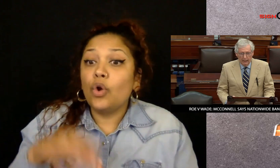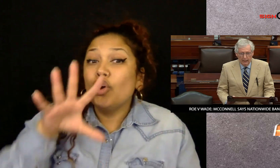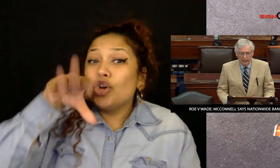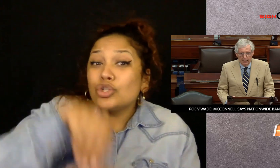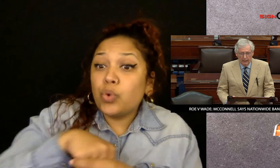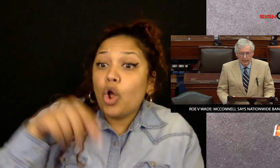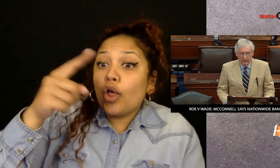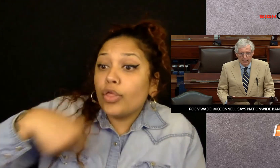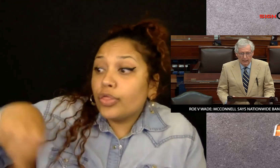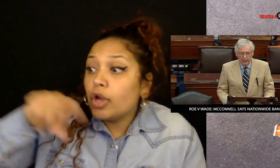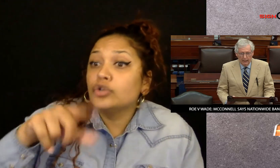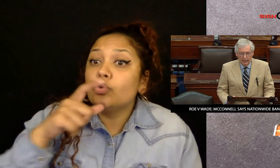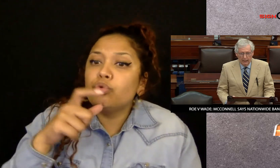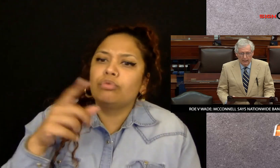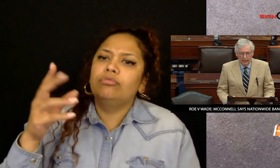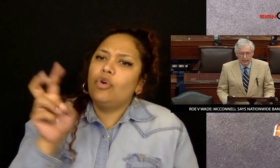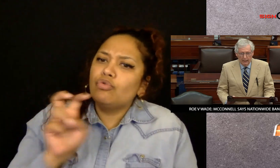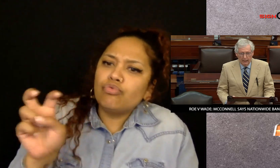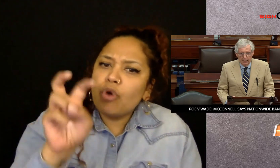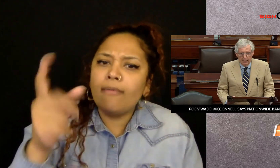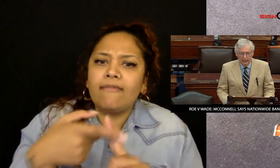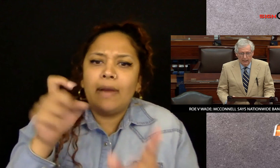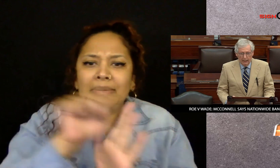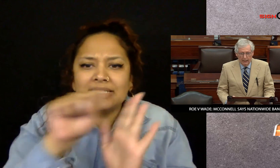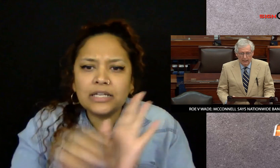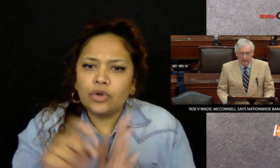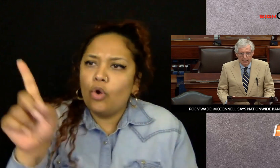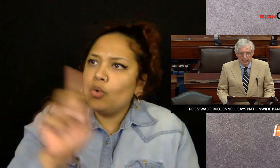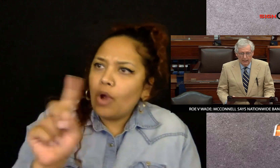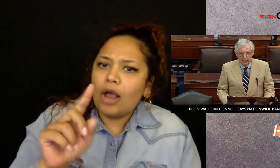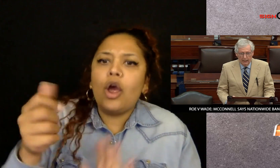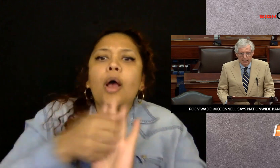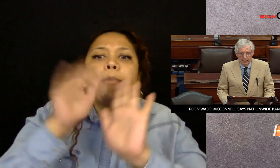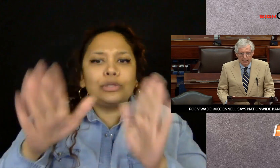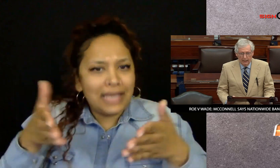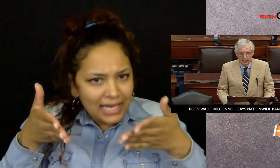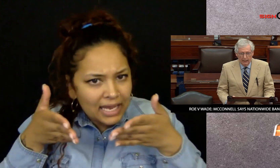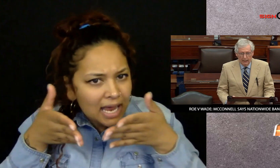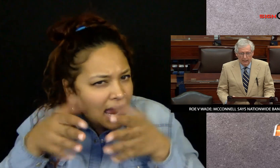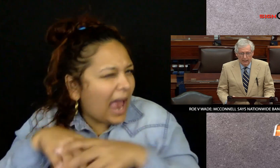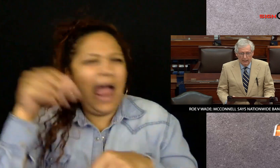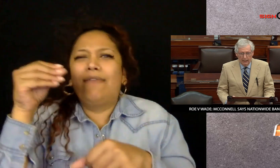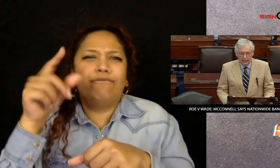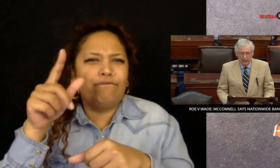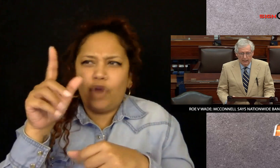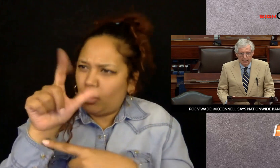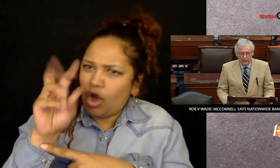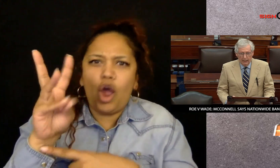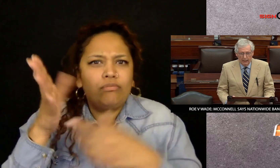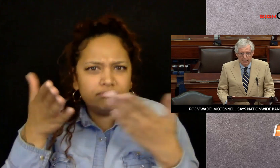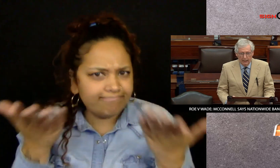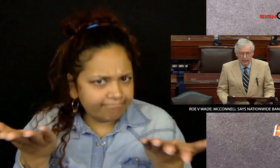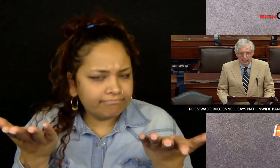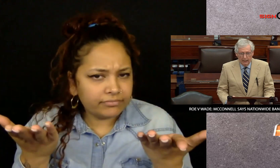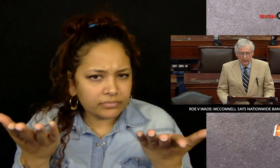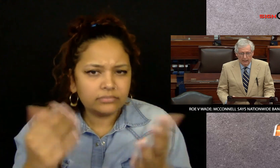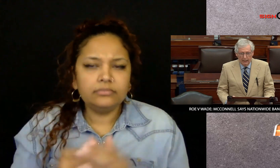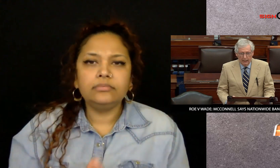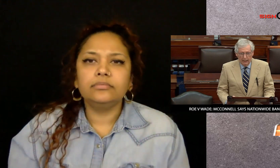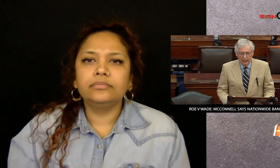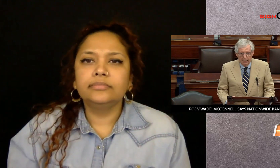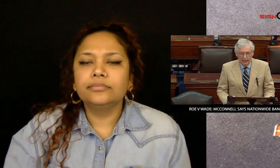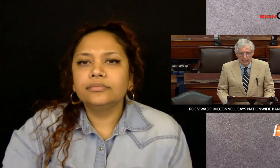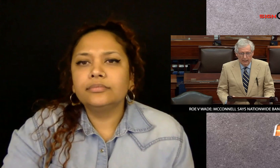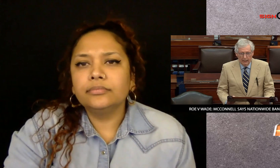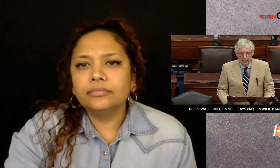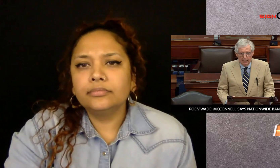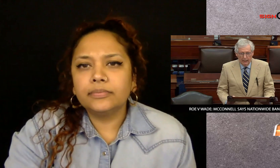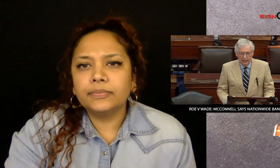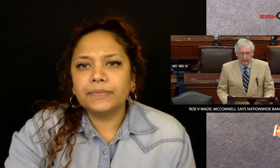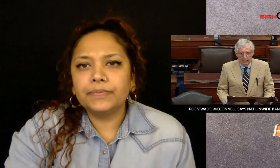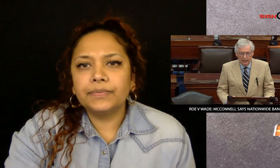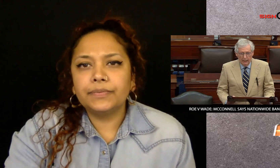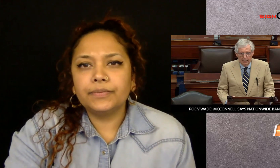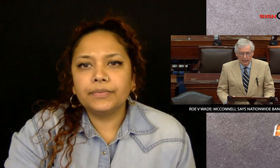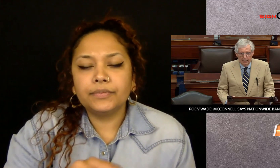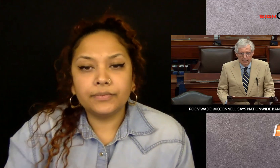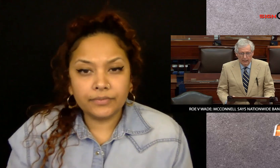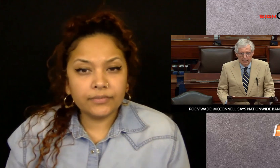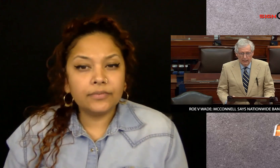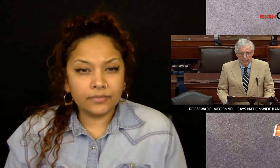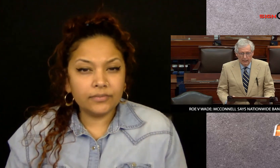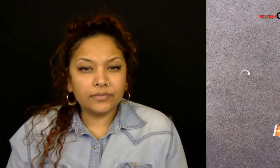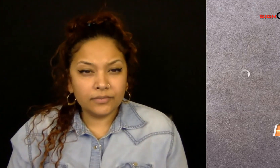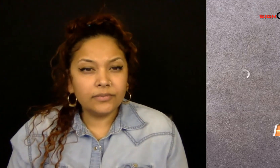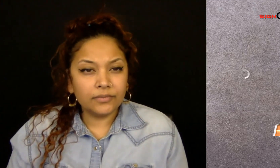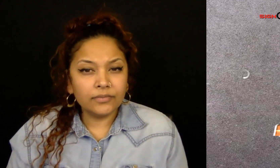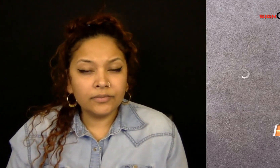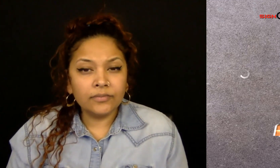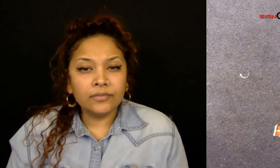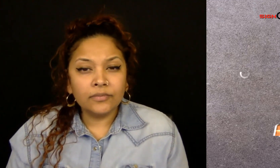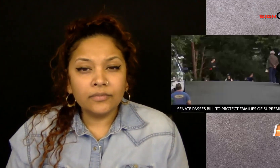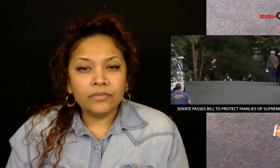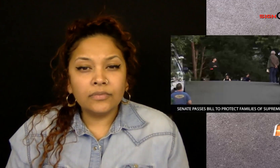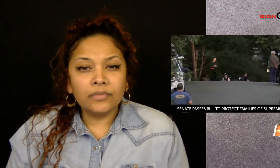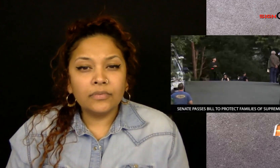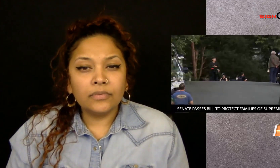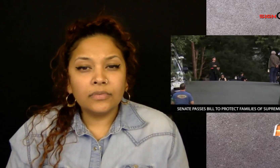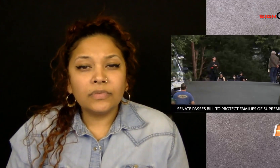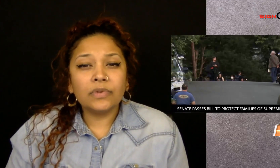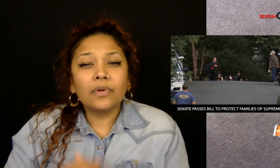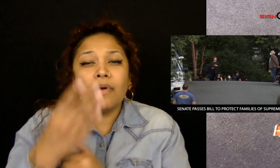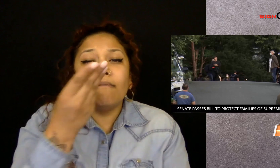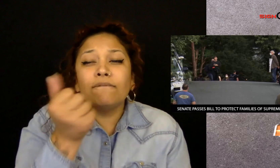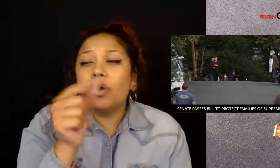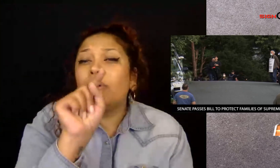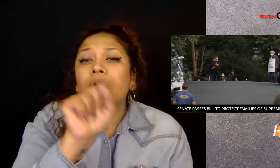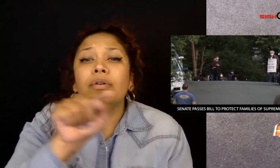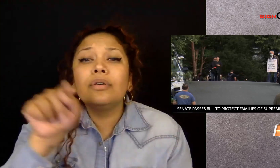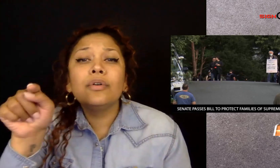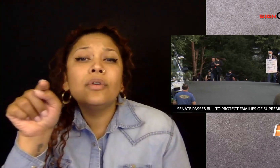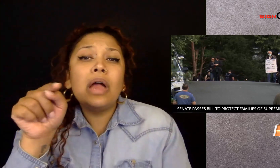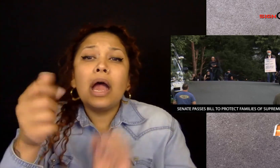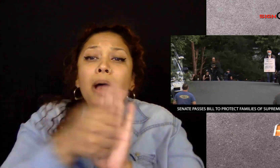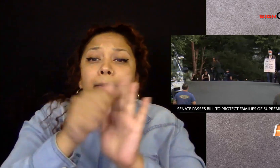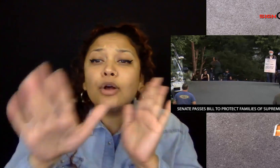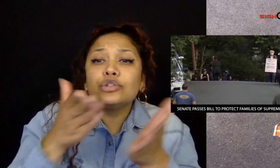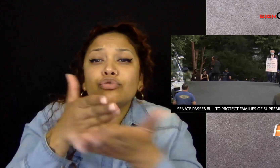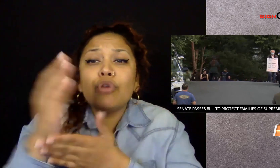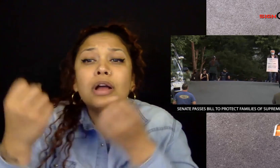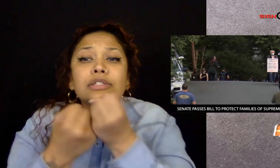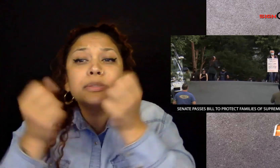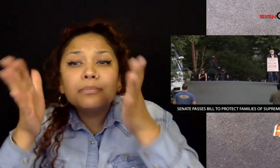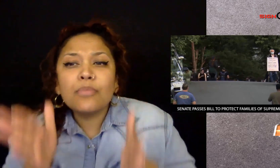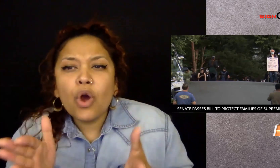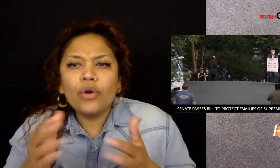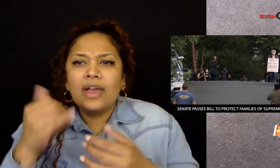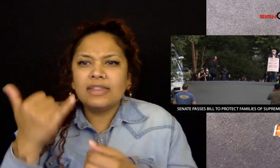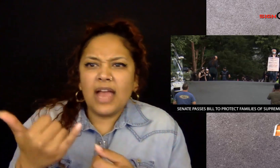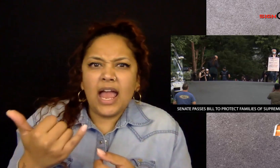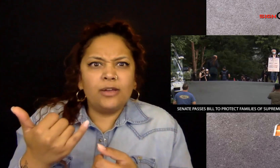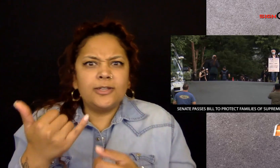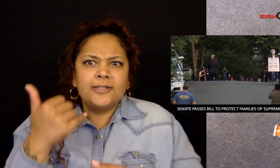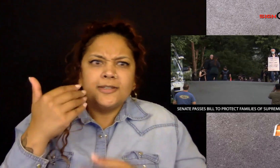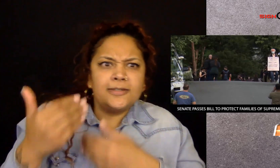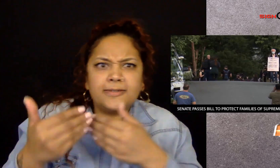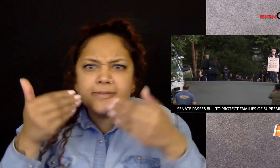in the state including those who travel from states where abortion may be outlawed